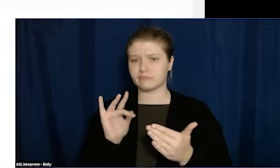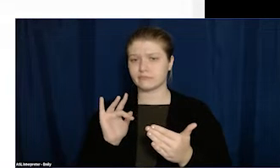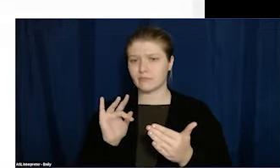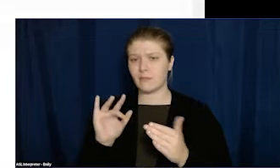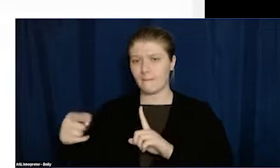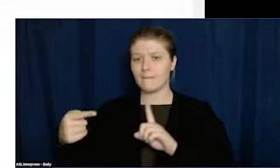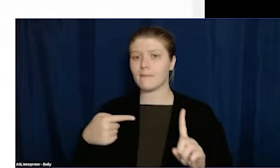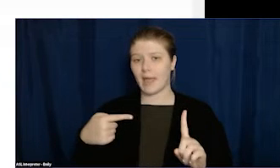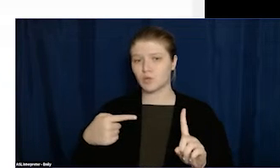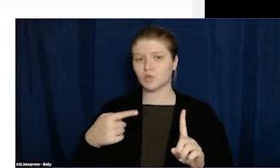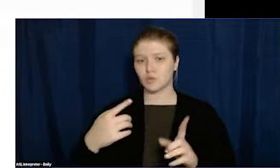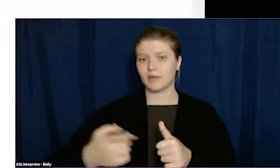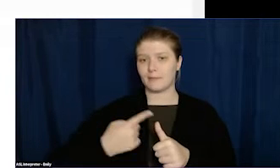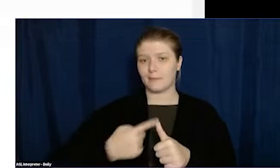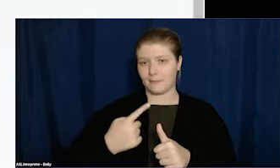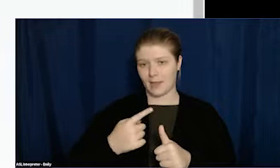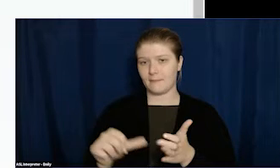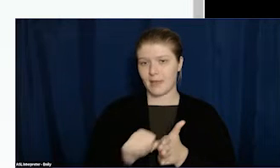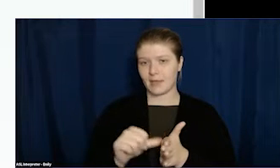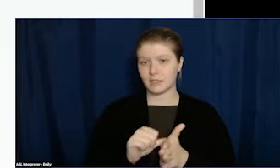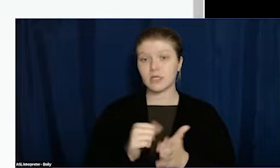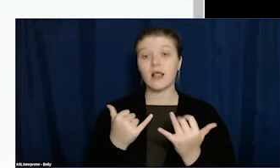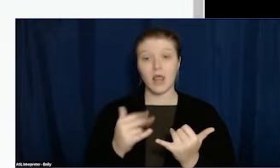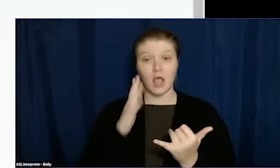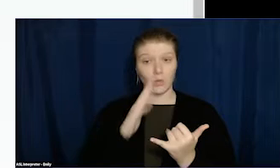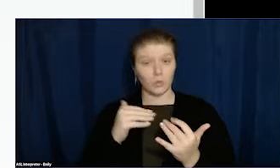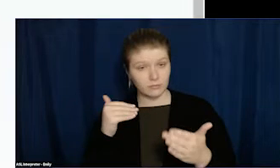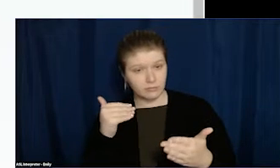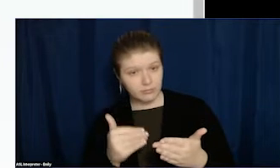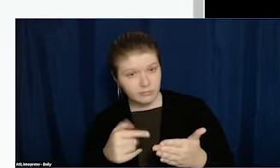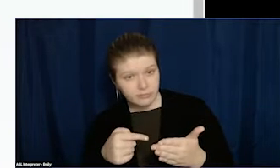And I'm going to now step into Project Description. Make this a little bigger.